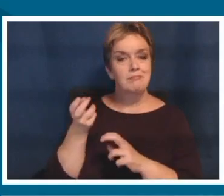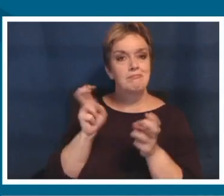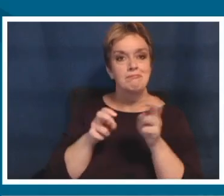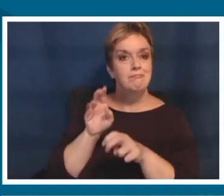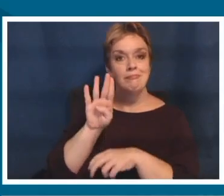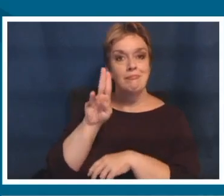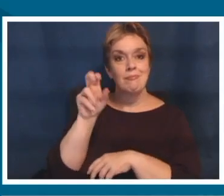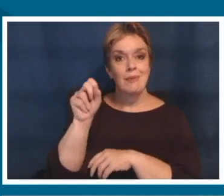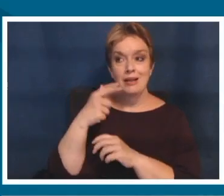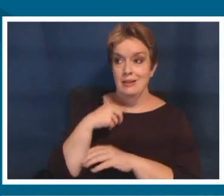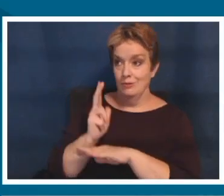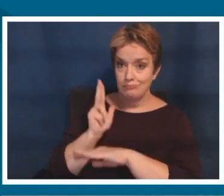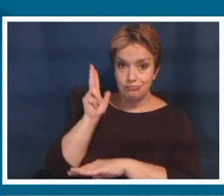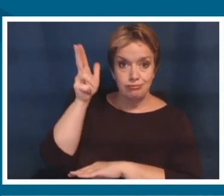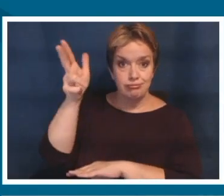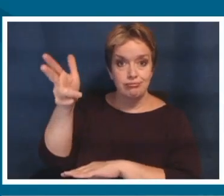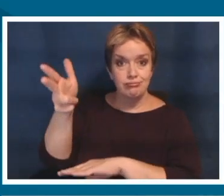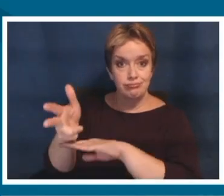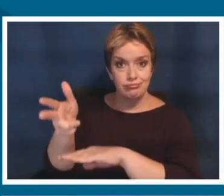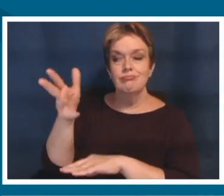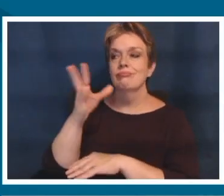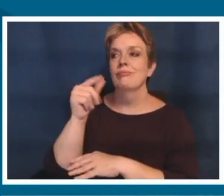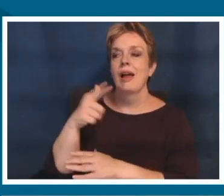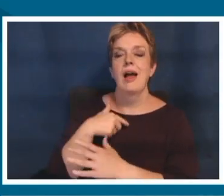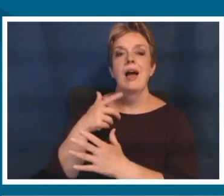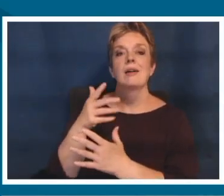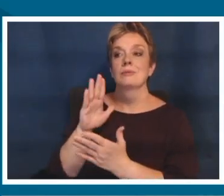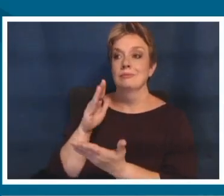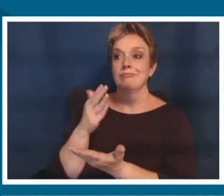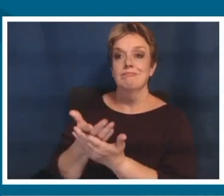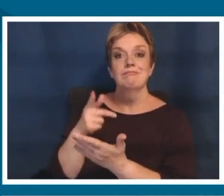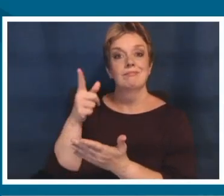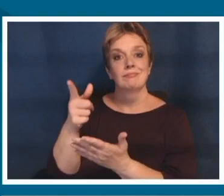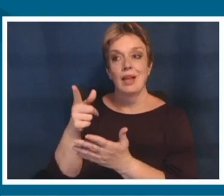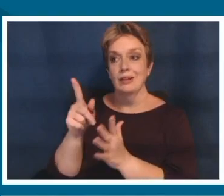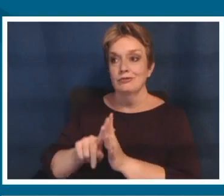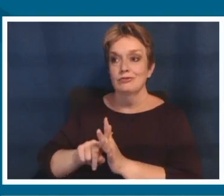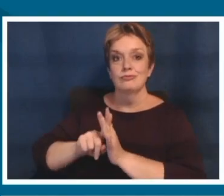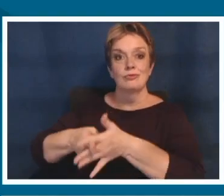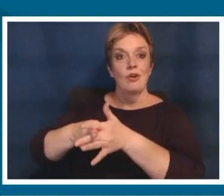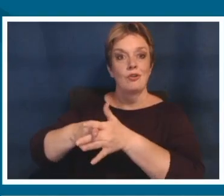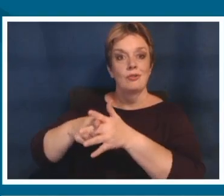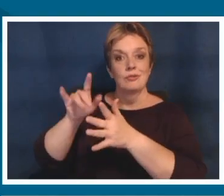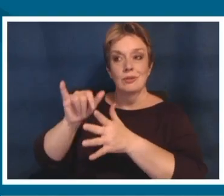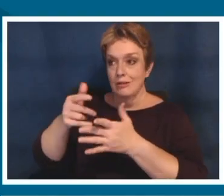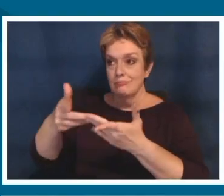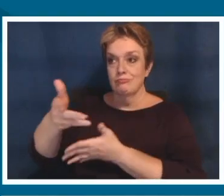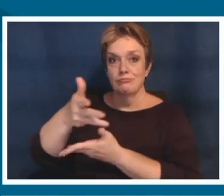students launched their activations interacted with community members got